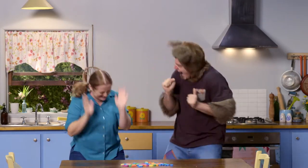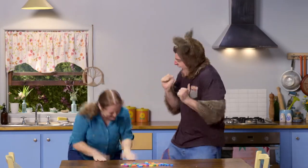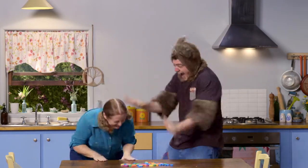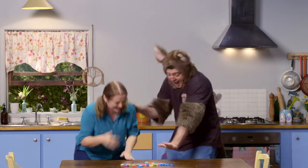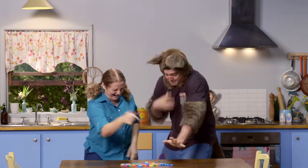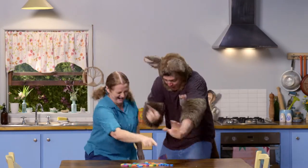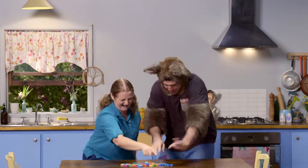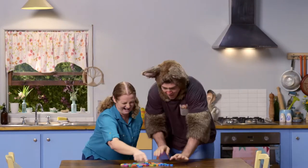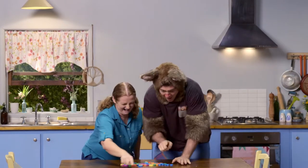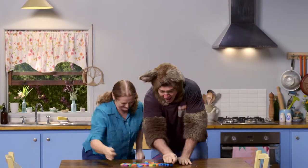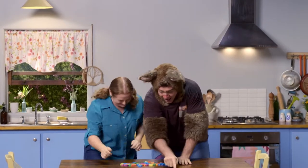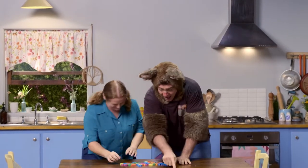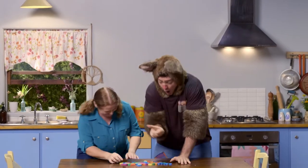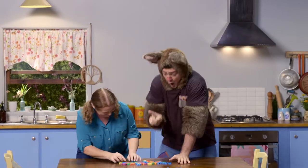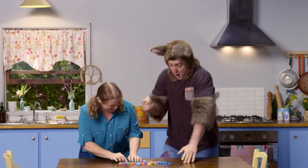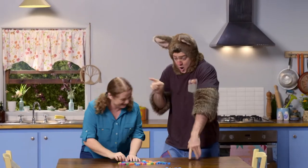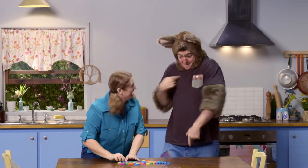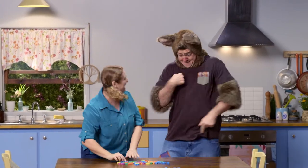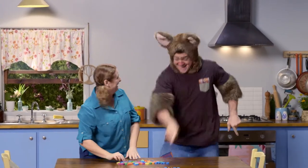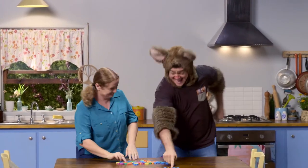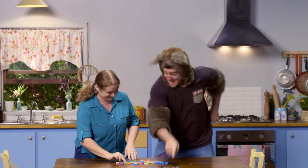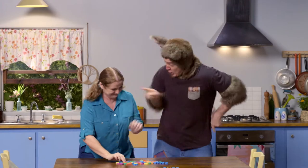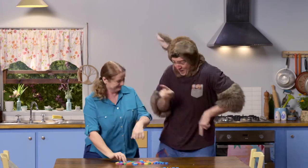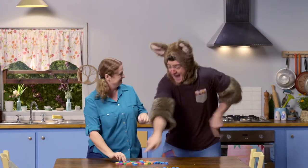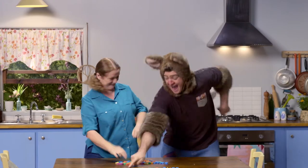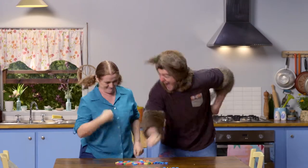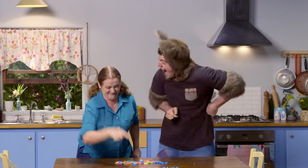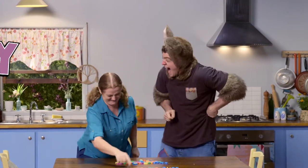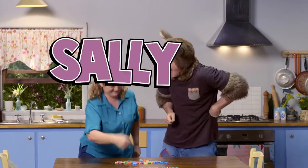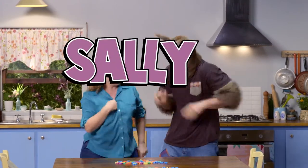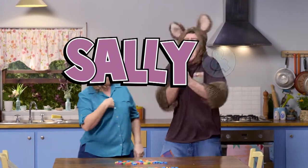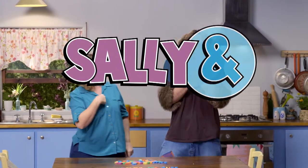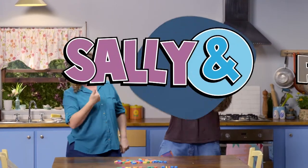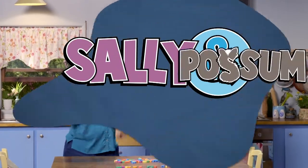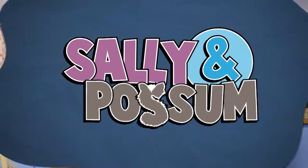You're so funny. Sally! Oh. That's me and that's you. Oh, that's me.